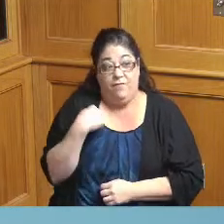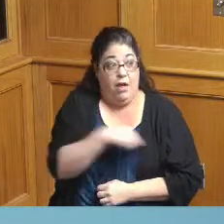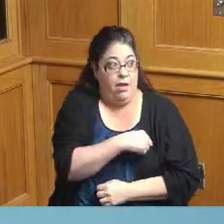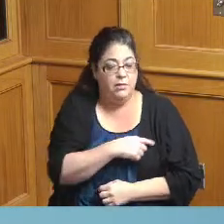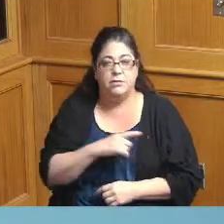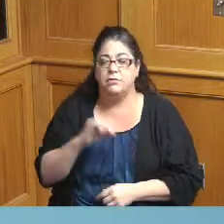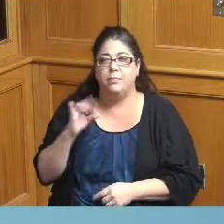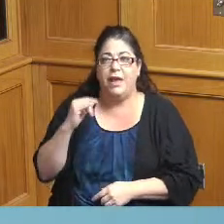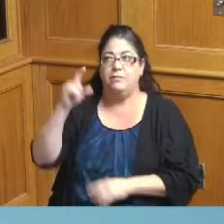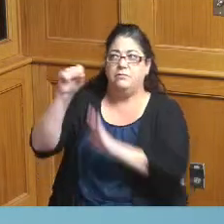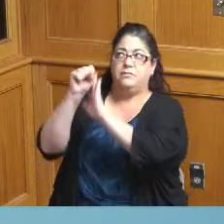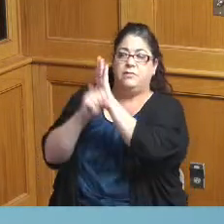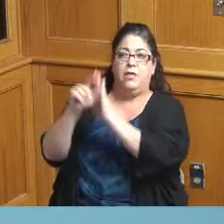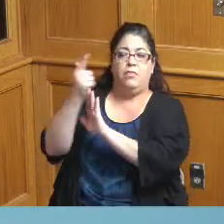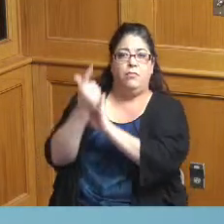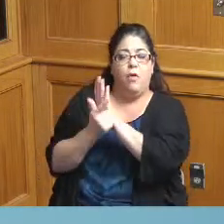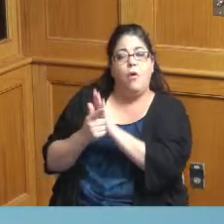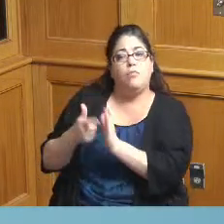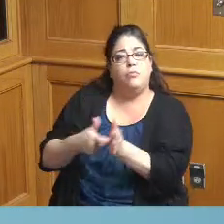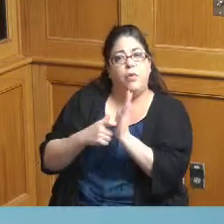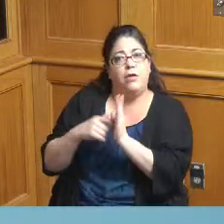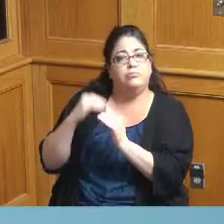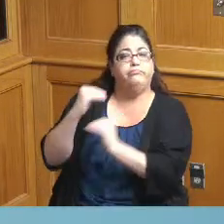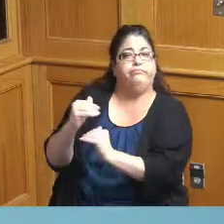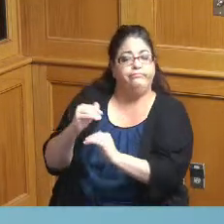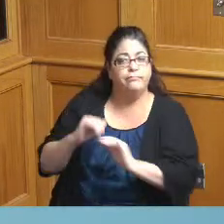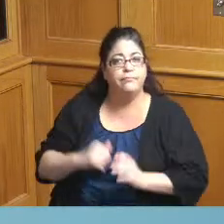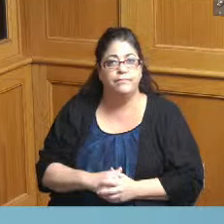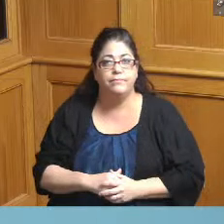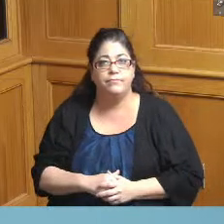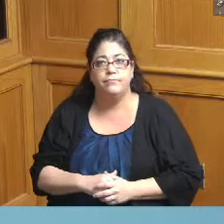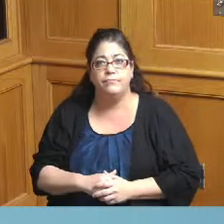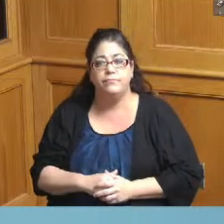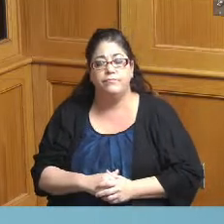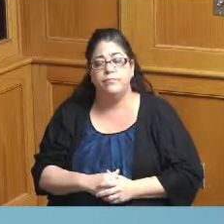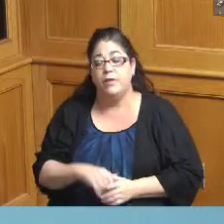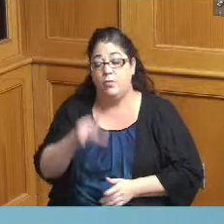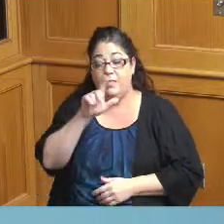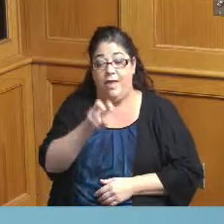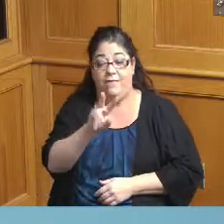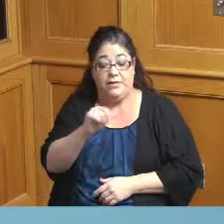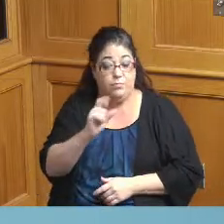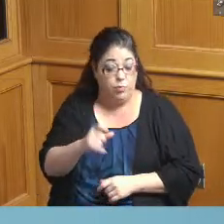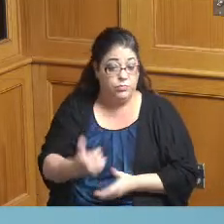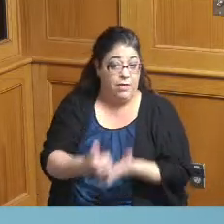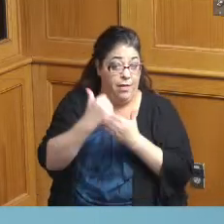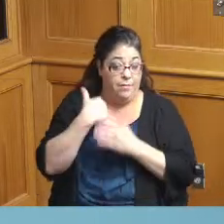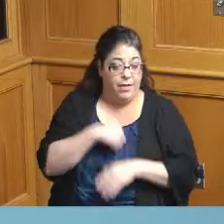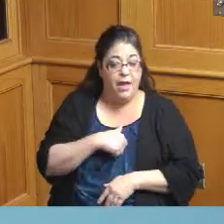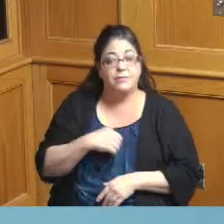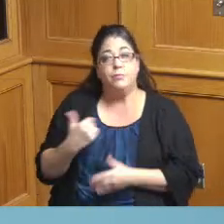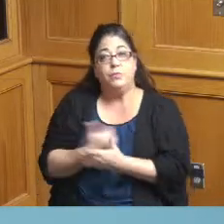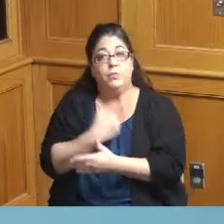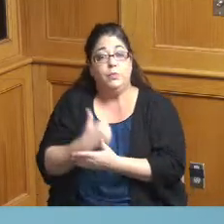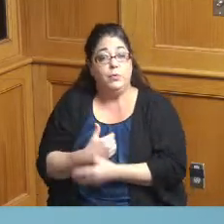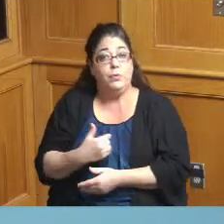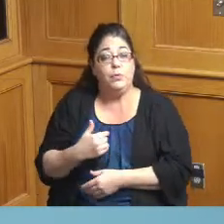additional Indigent care Levy funds will offset our costs previously mentioned regarding our new guardianship investigator position which